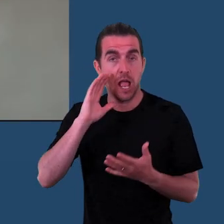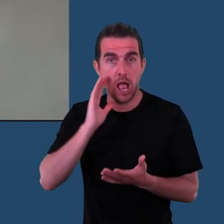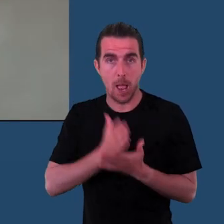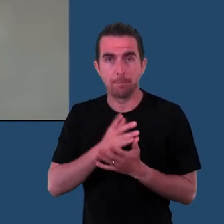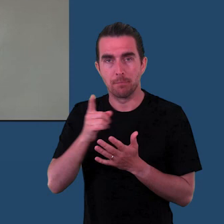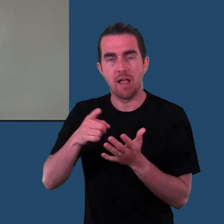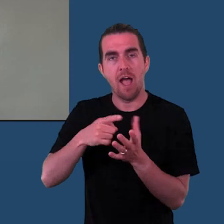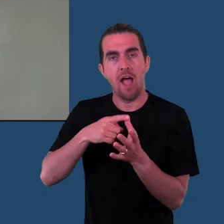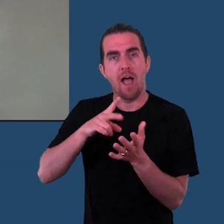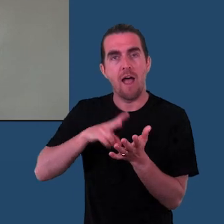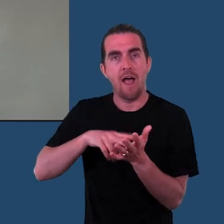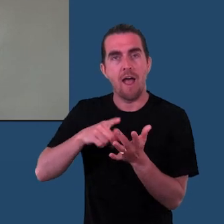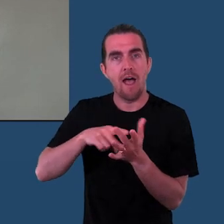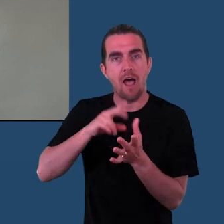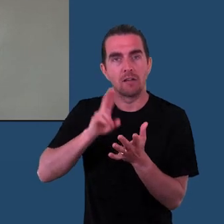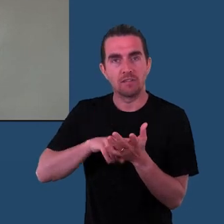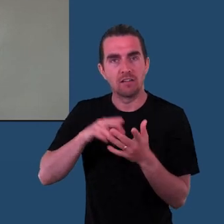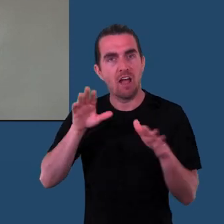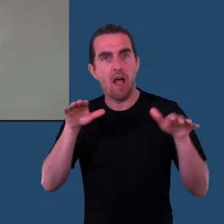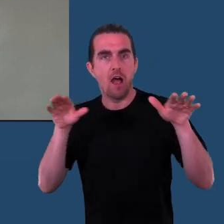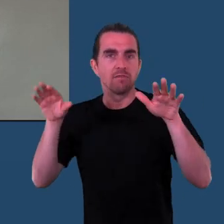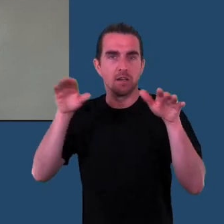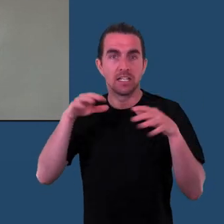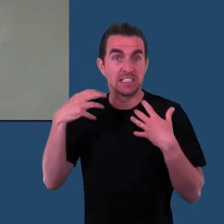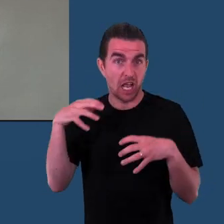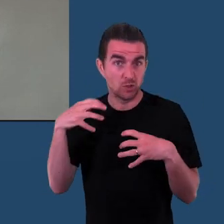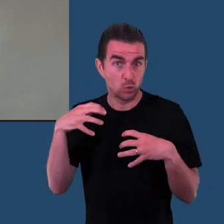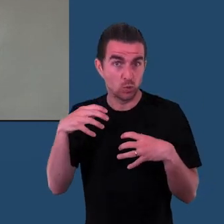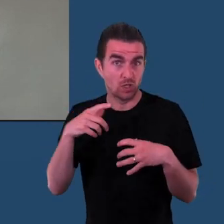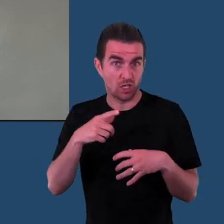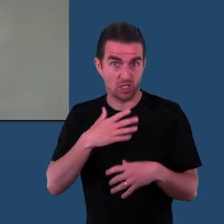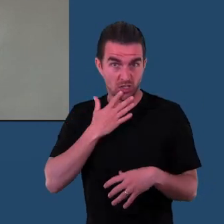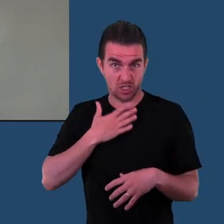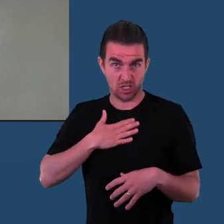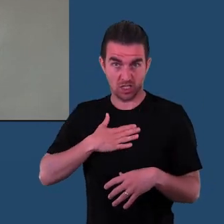We actually call them avian dinosaurs. You'll never look at a chicken the same way again.